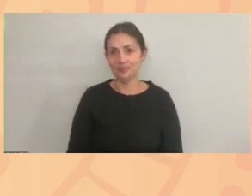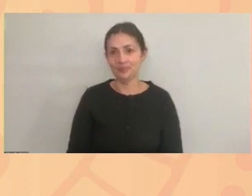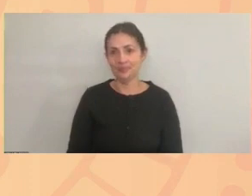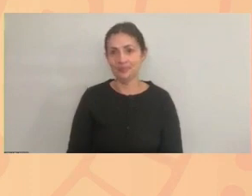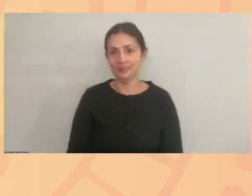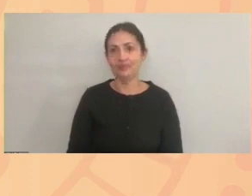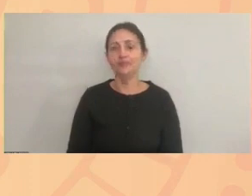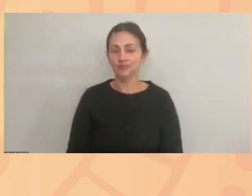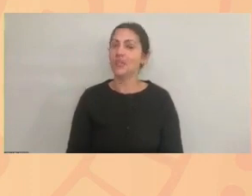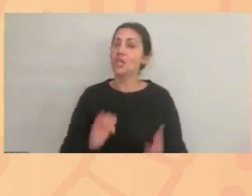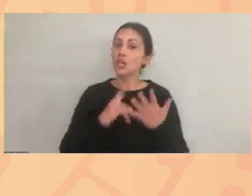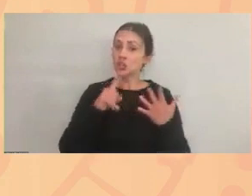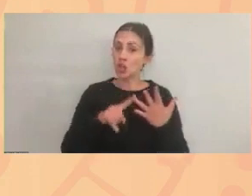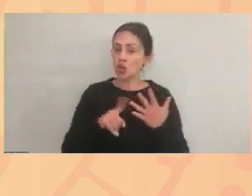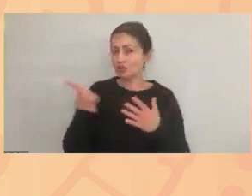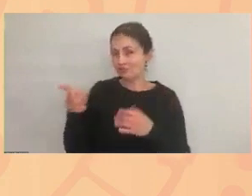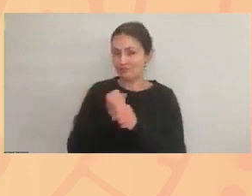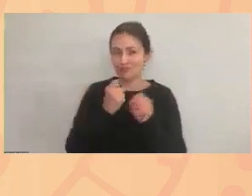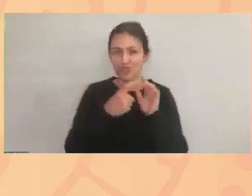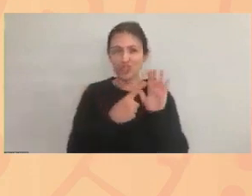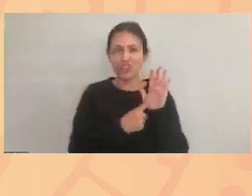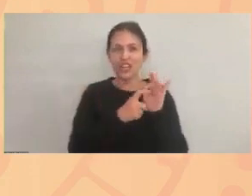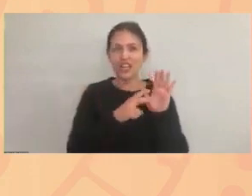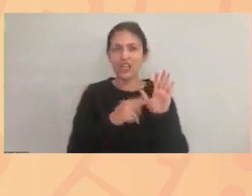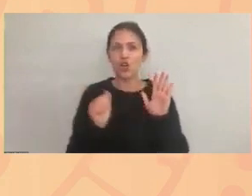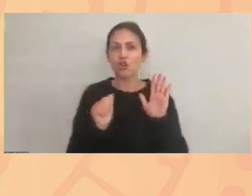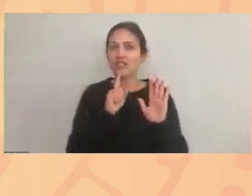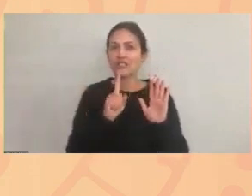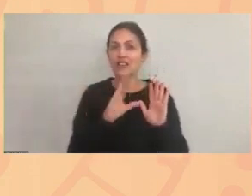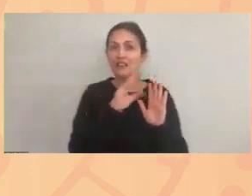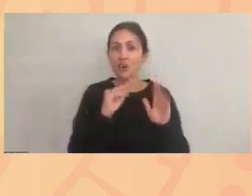Yes, so as Gillian was saying, we're from the Kimberley's Fitzroy Crossing.